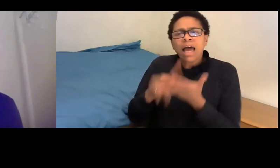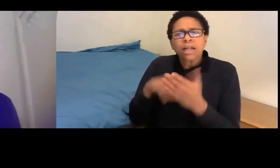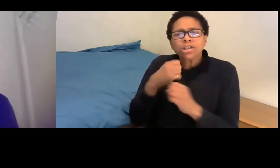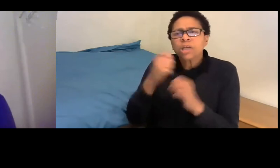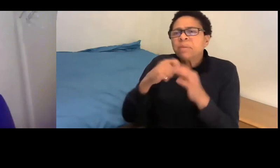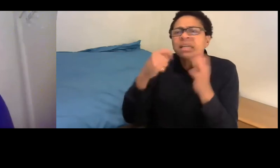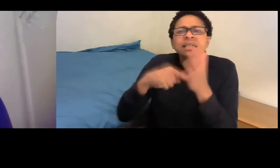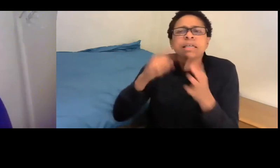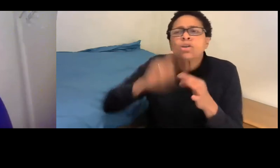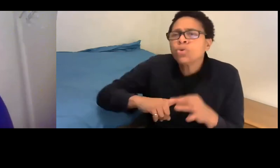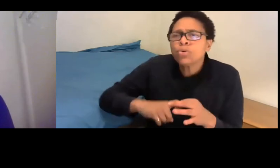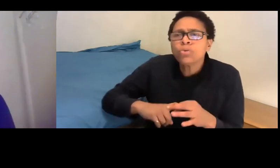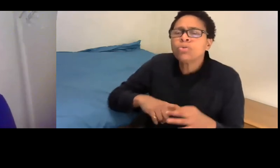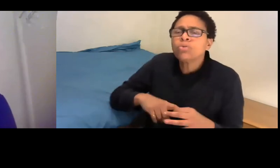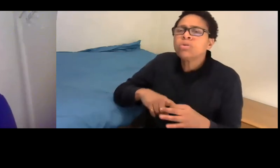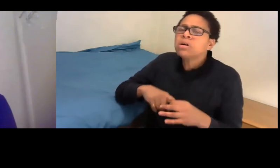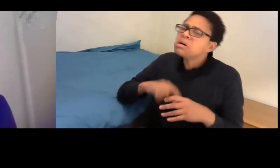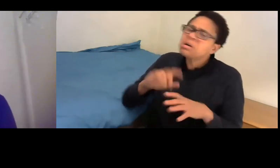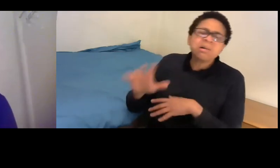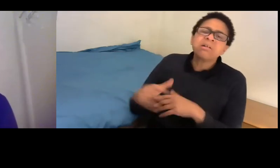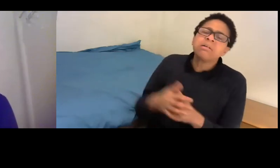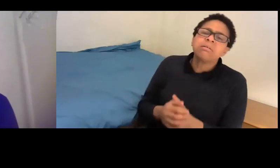and that you know that there are these rights